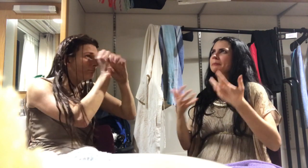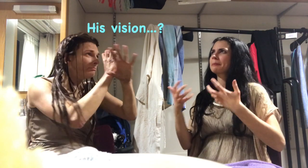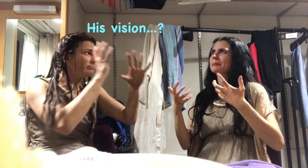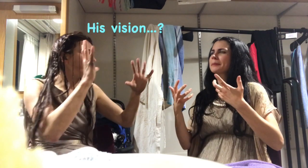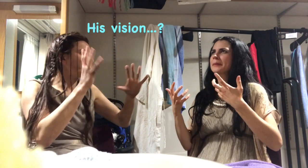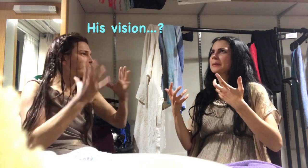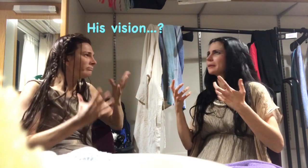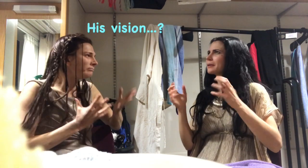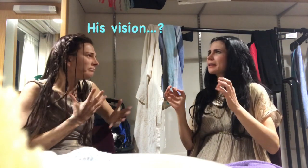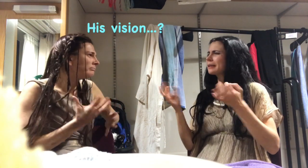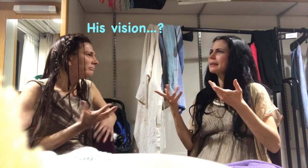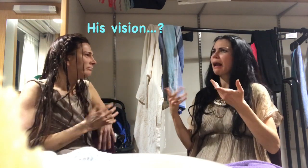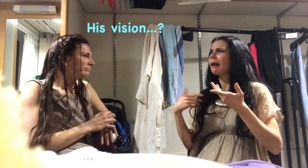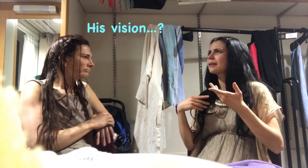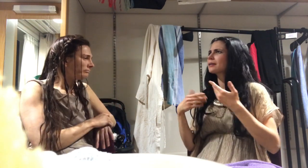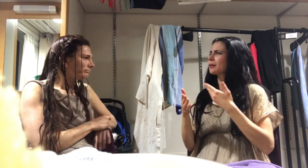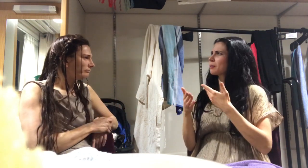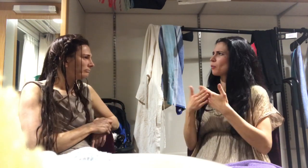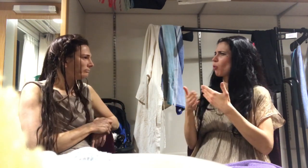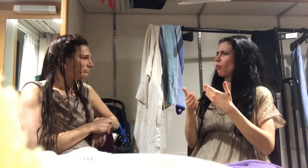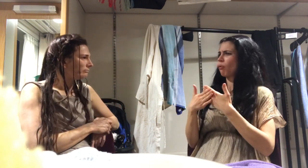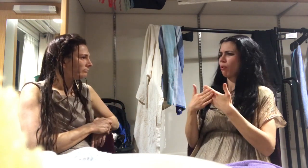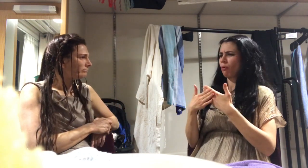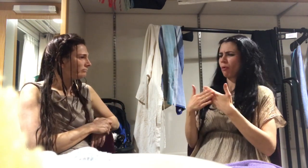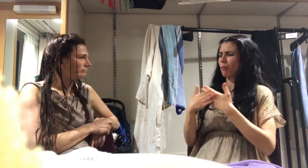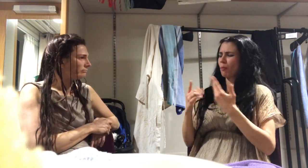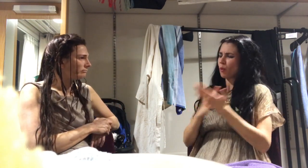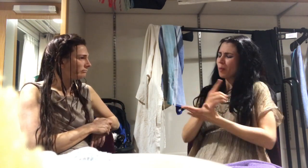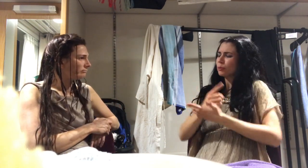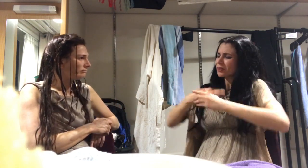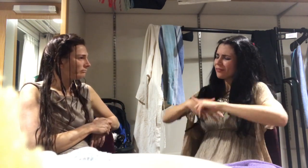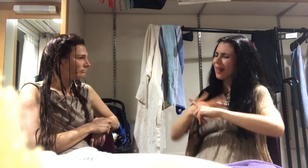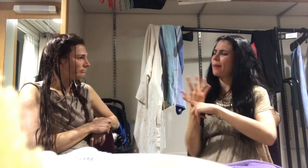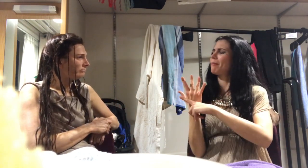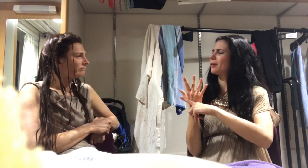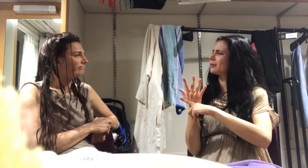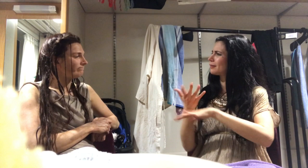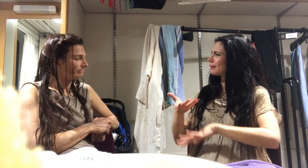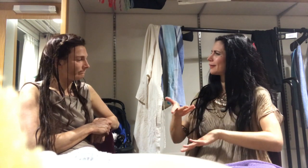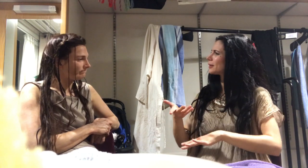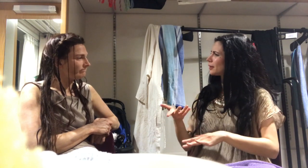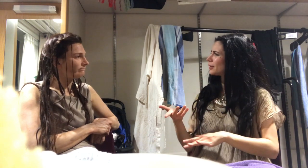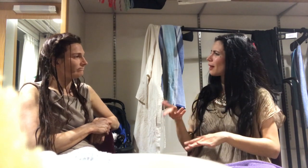Yeh something like, but maybe more about the development of the relationship and characters.